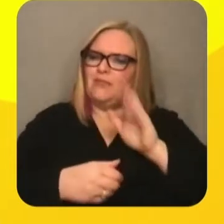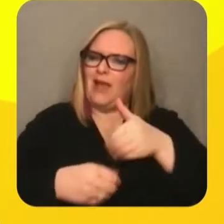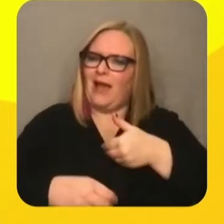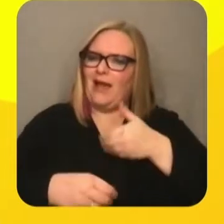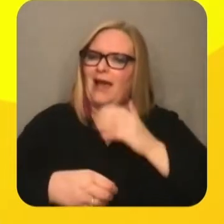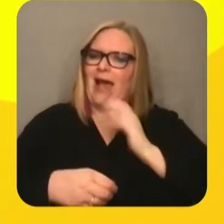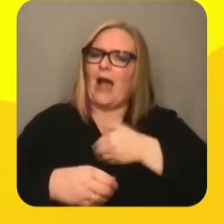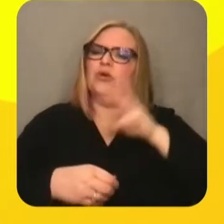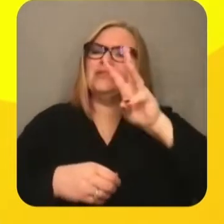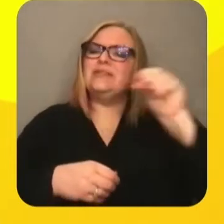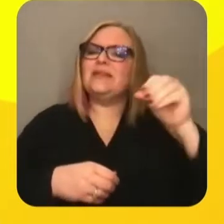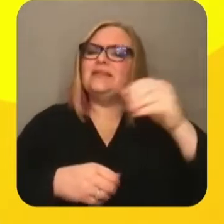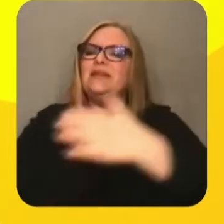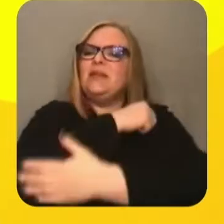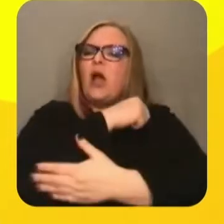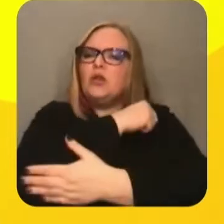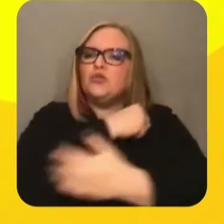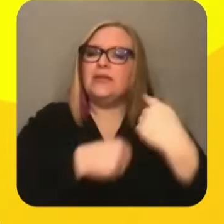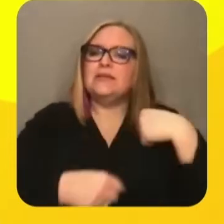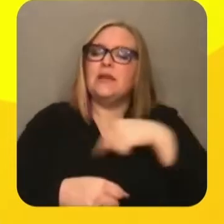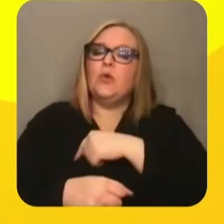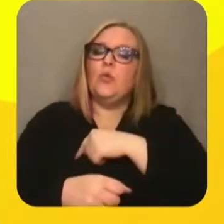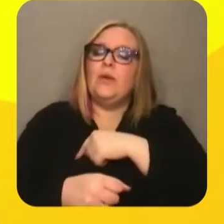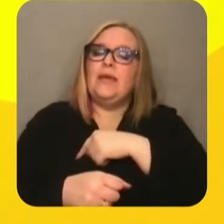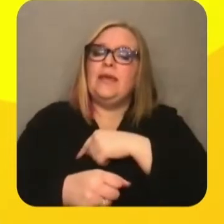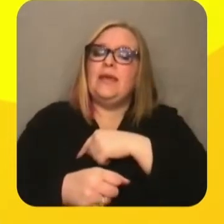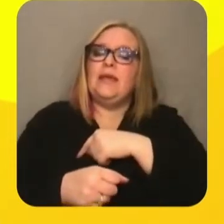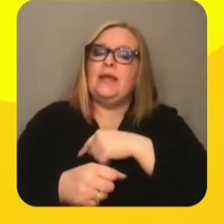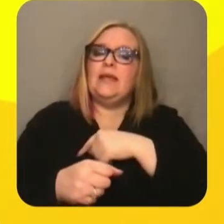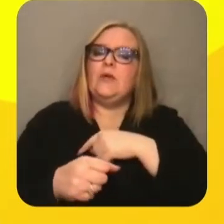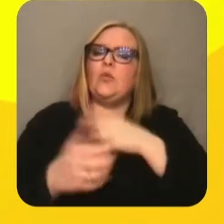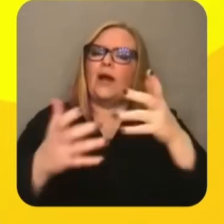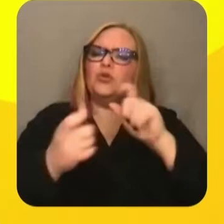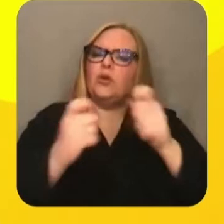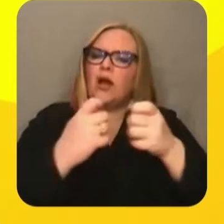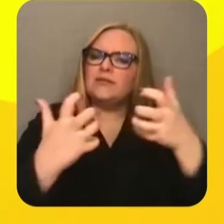And we were going to customize the categories so that they